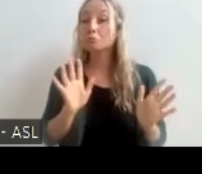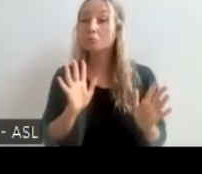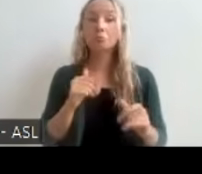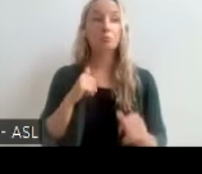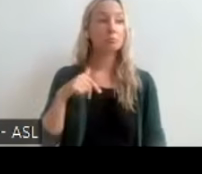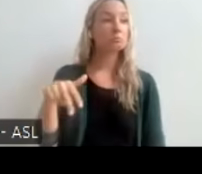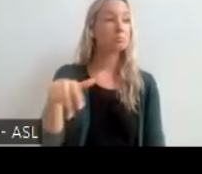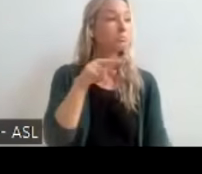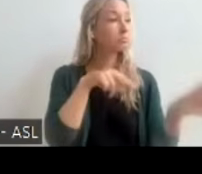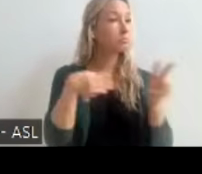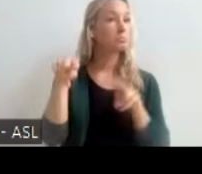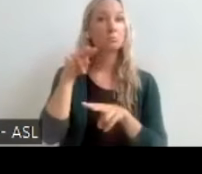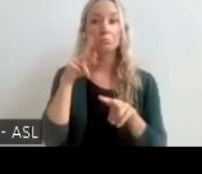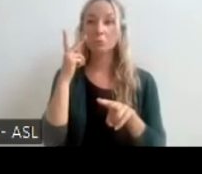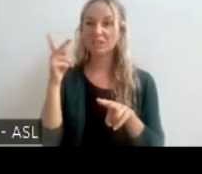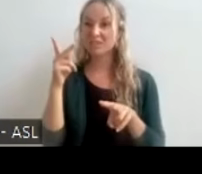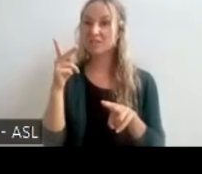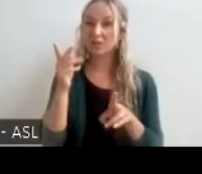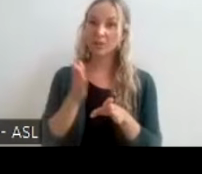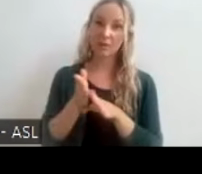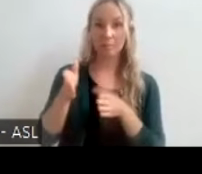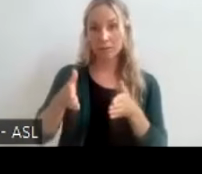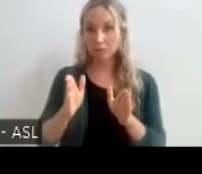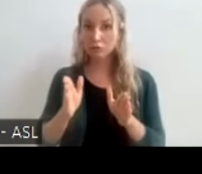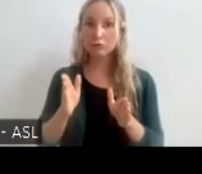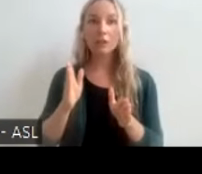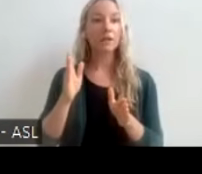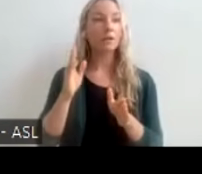businesses